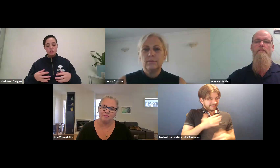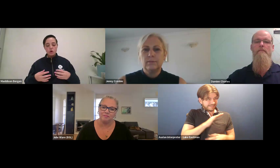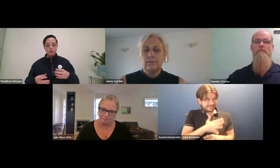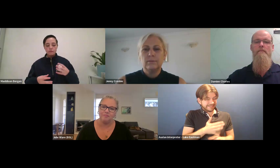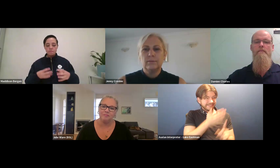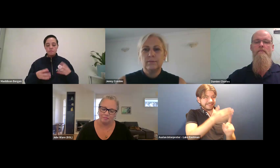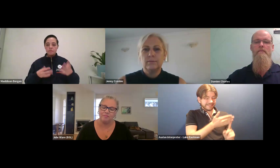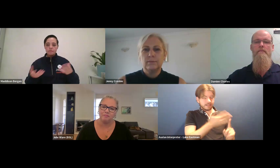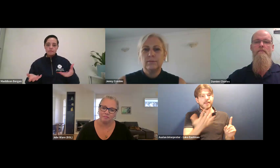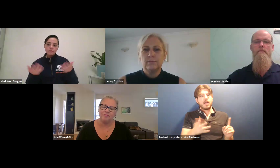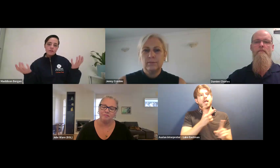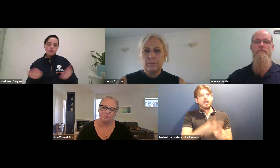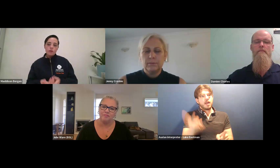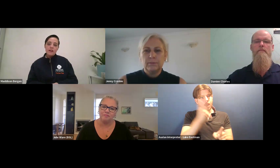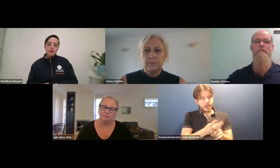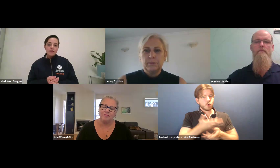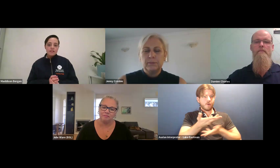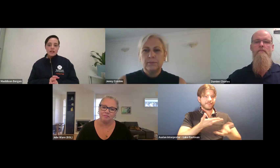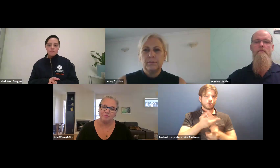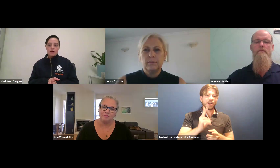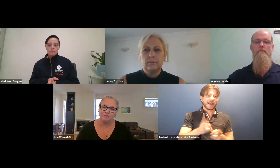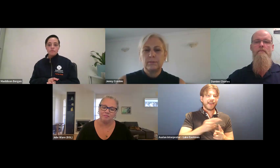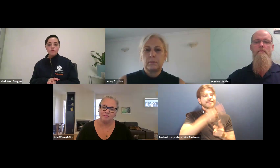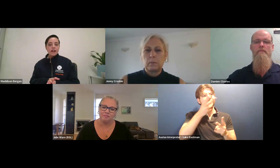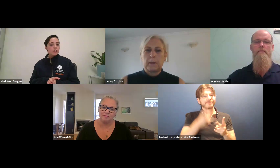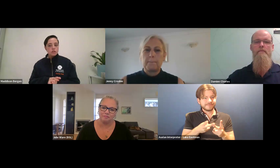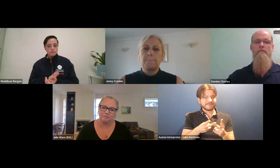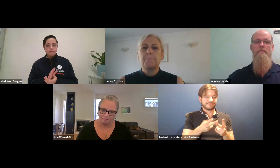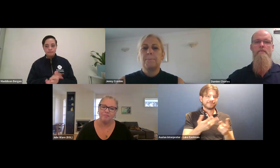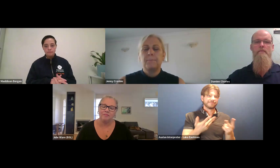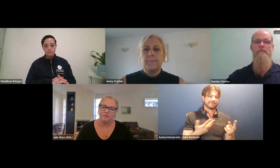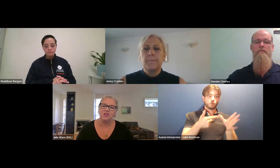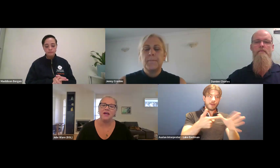it's